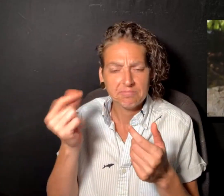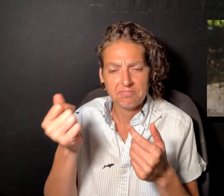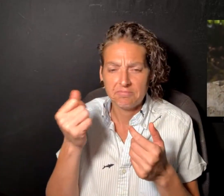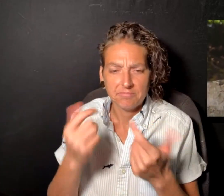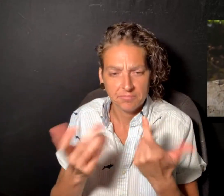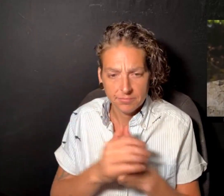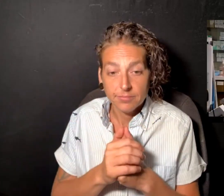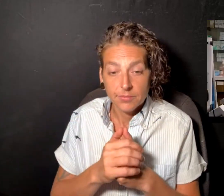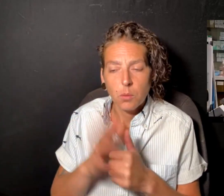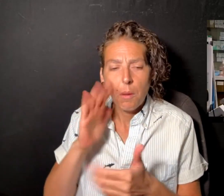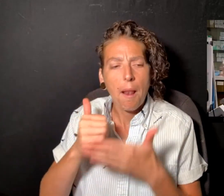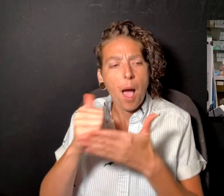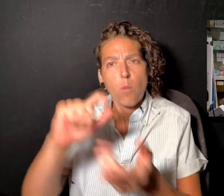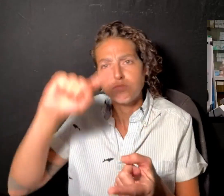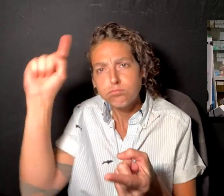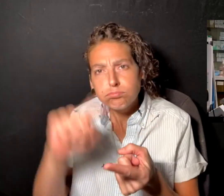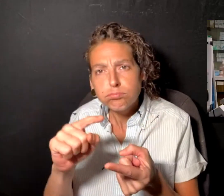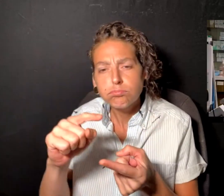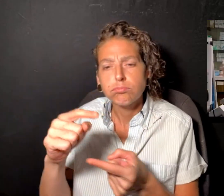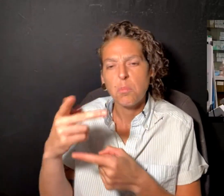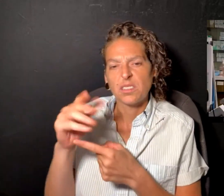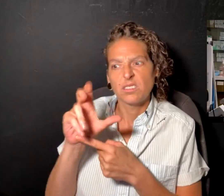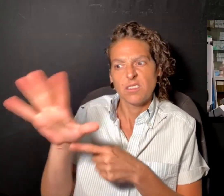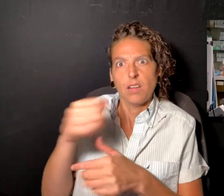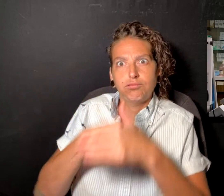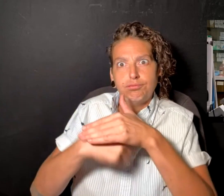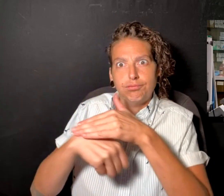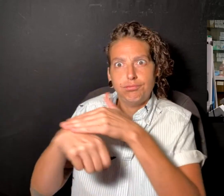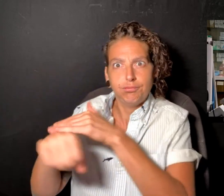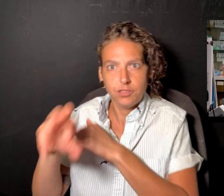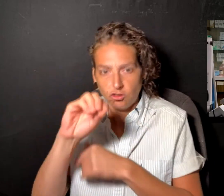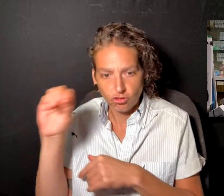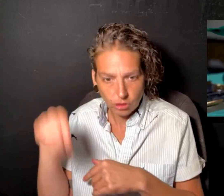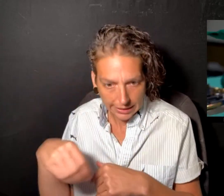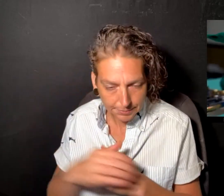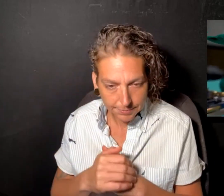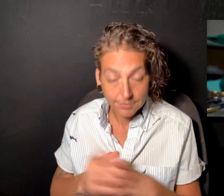It will help reduce the peacock birth rate and the male